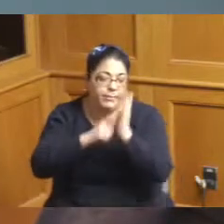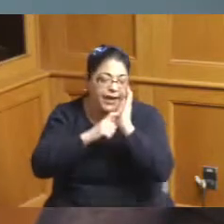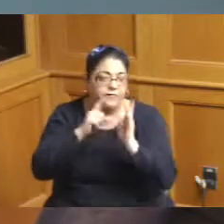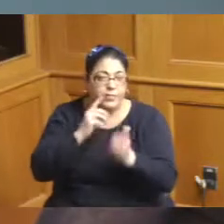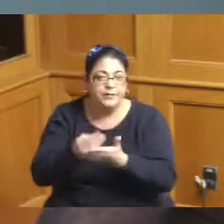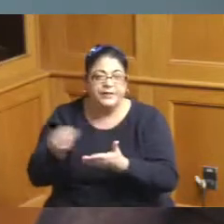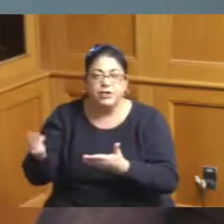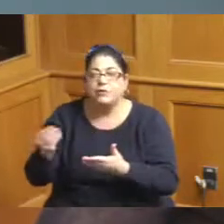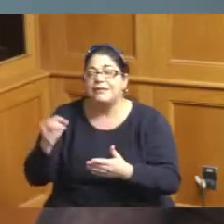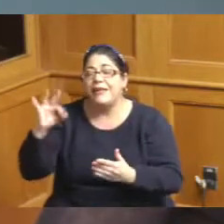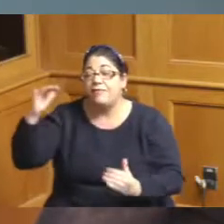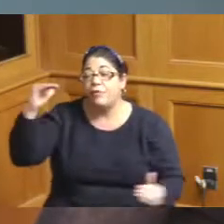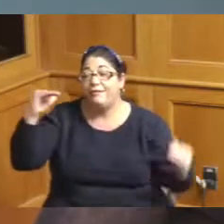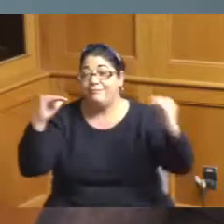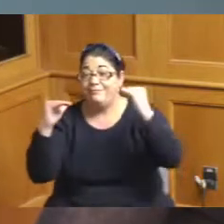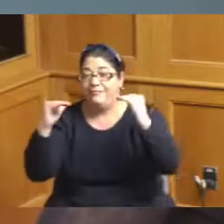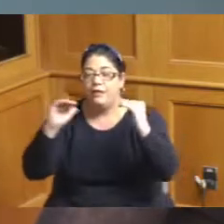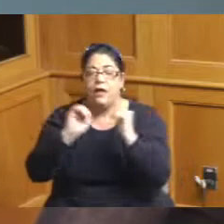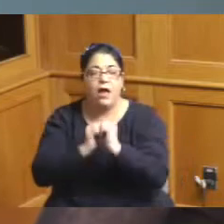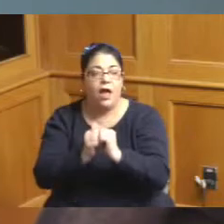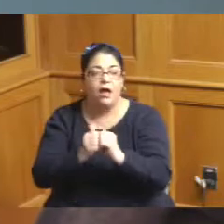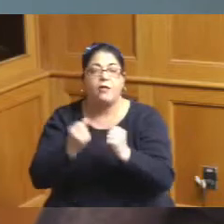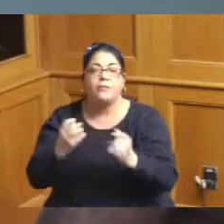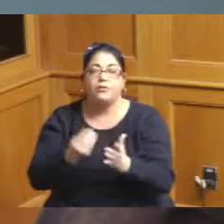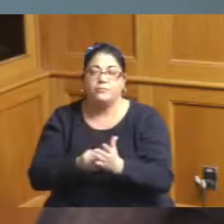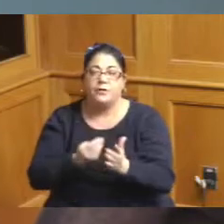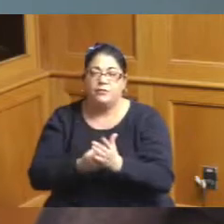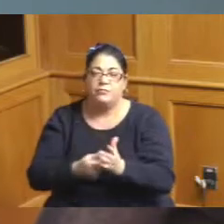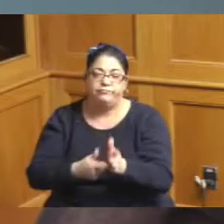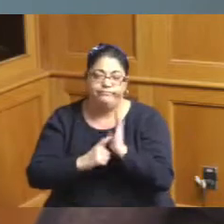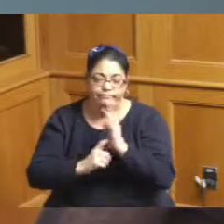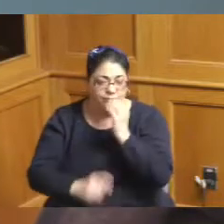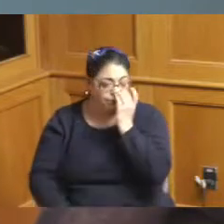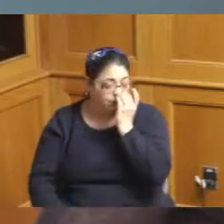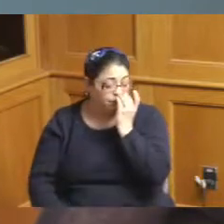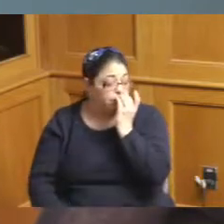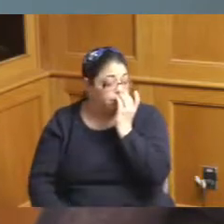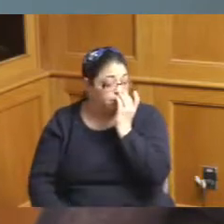how much more do you think that Engineer's estimate would go up oh you're smelling yeah